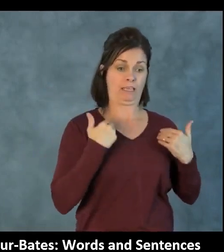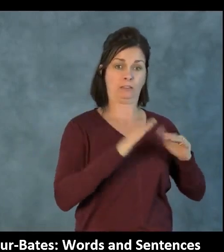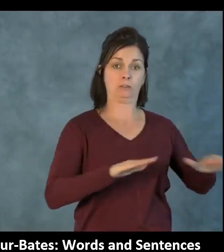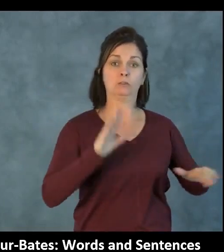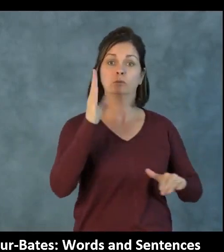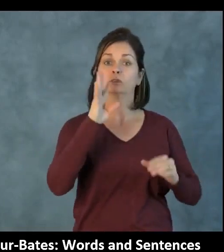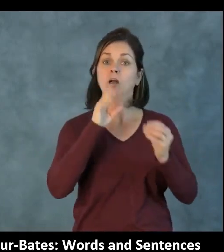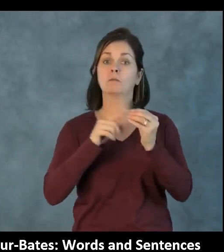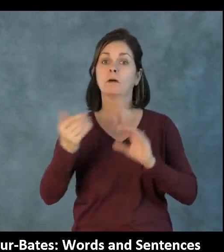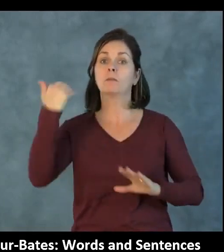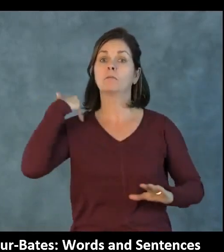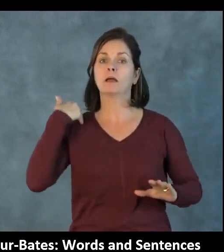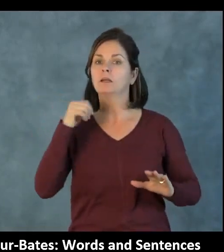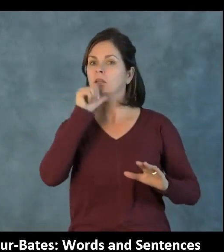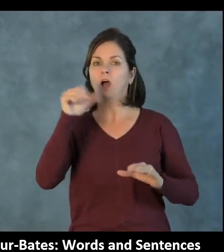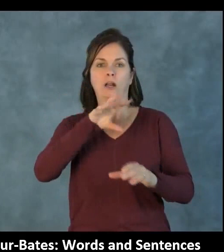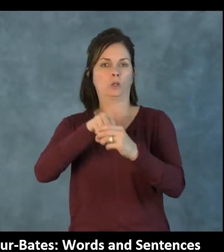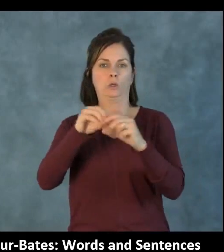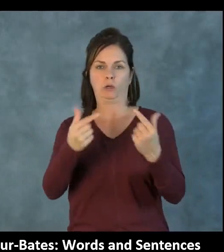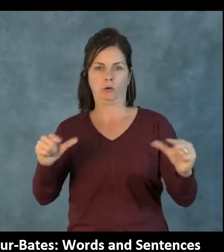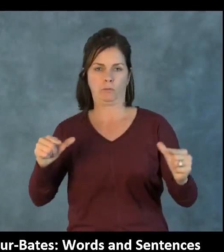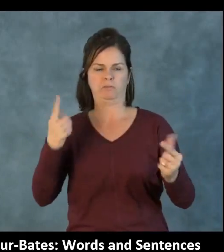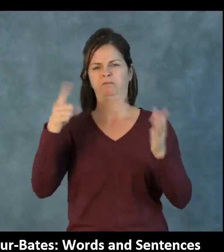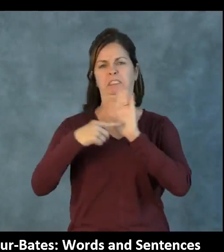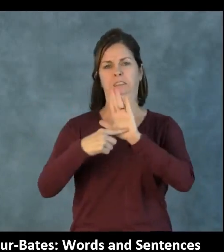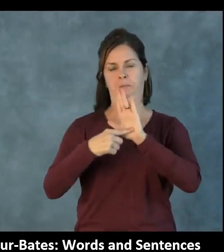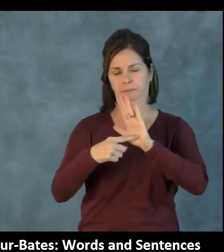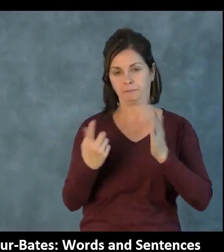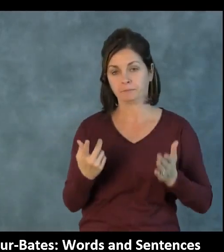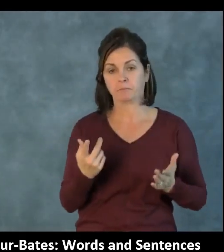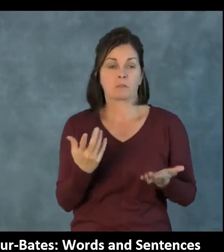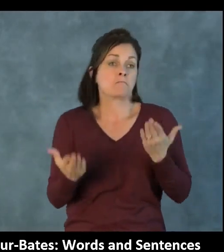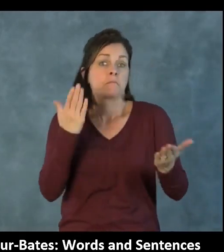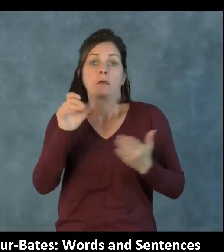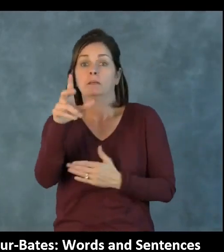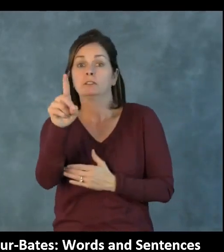without using grammar. For example, they may look